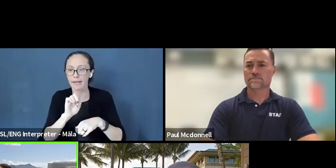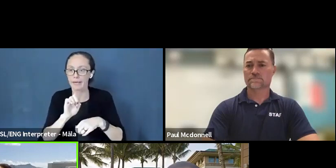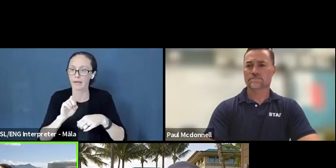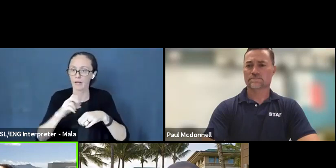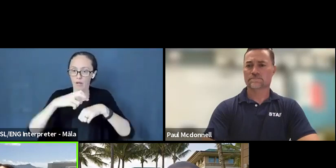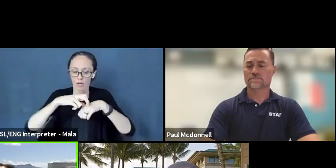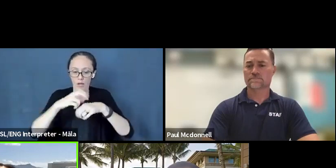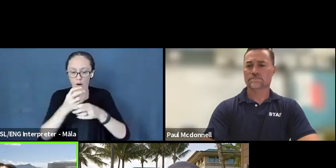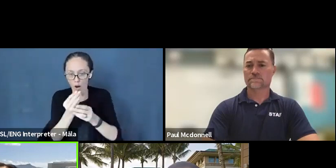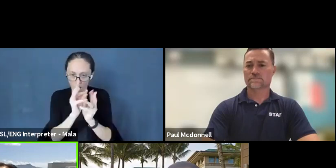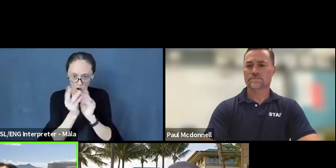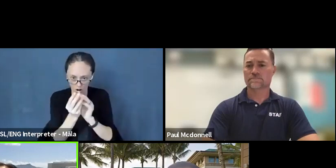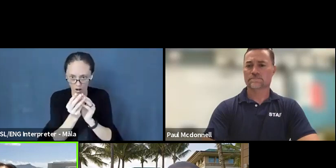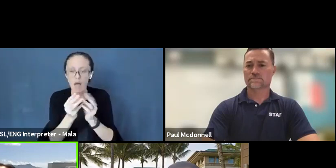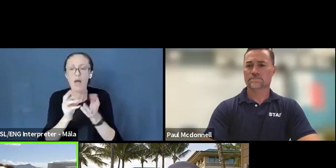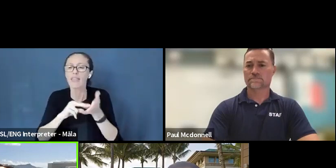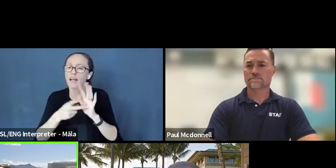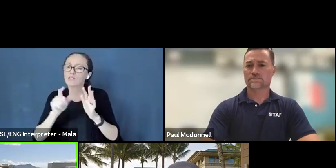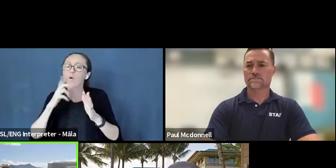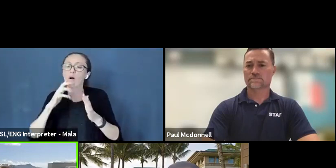makes the vaccine effective.